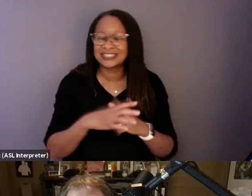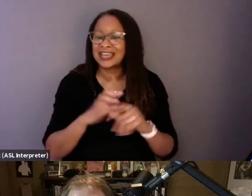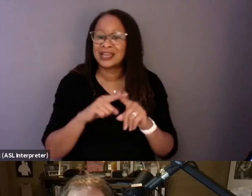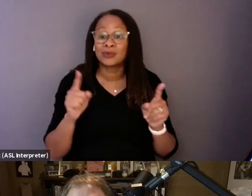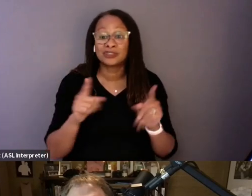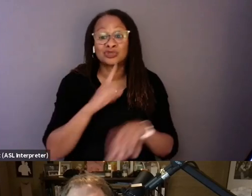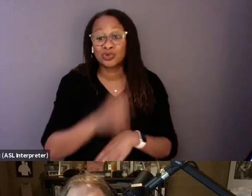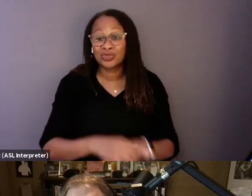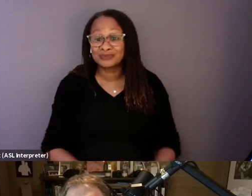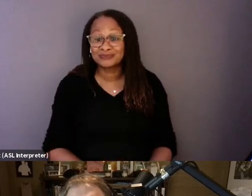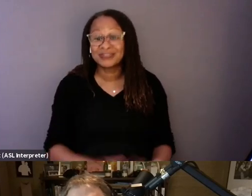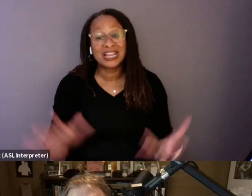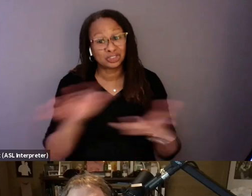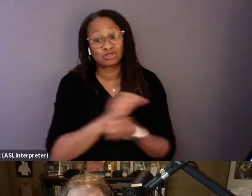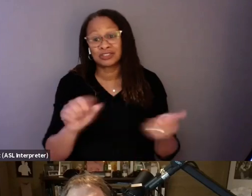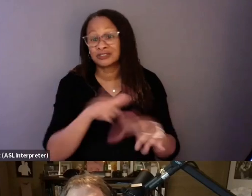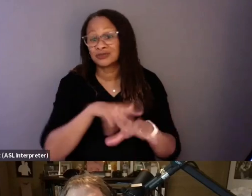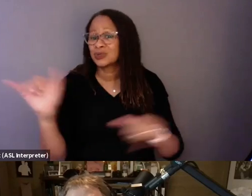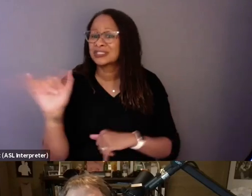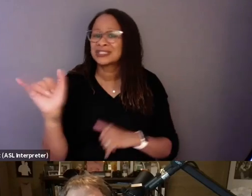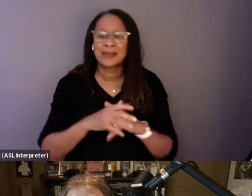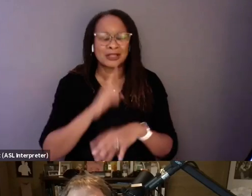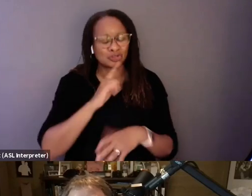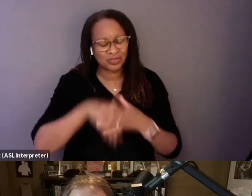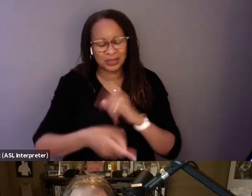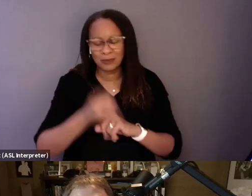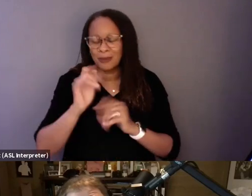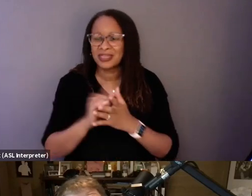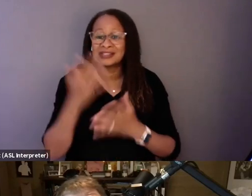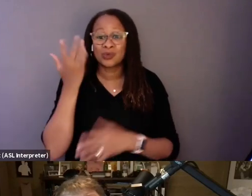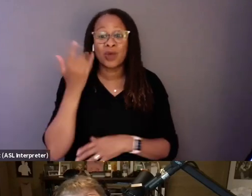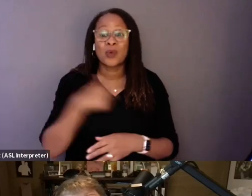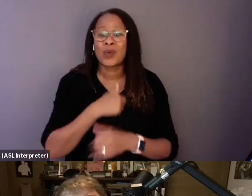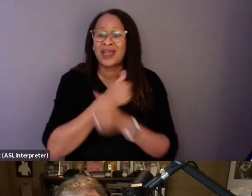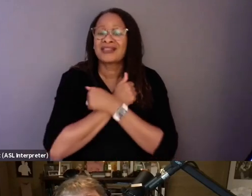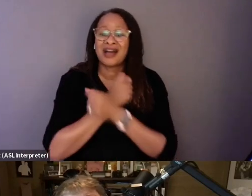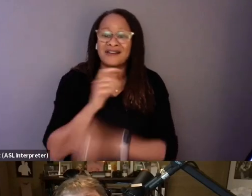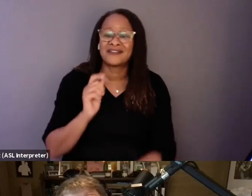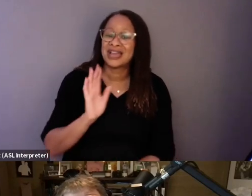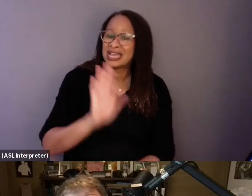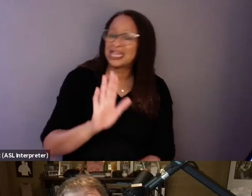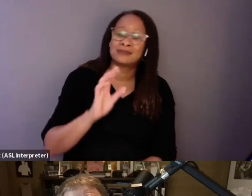And it was truth in that moment. And it's why we love him so much in that moment.